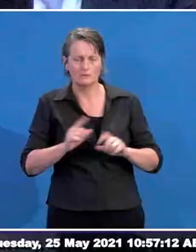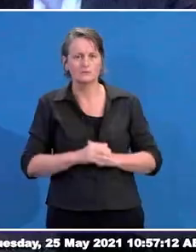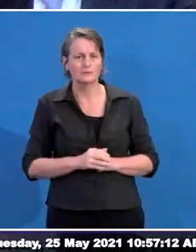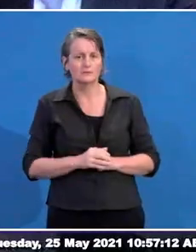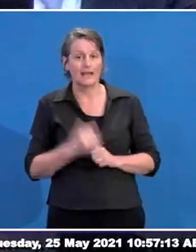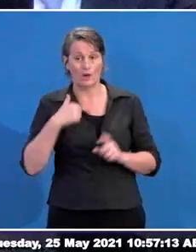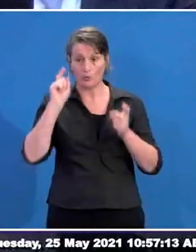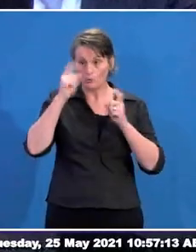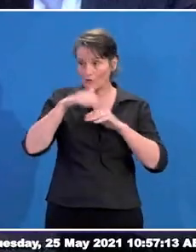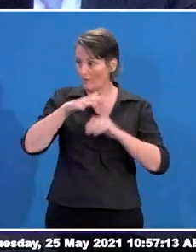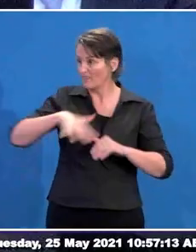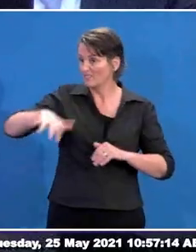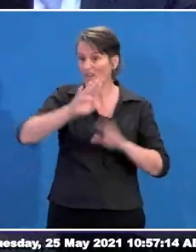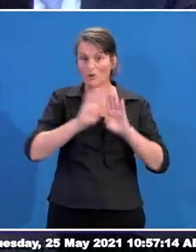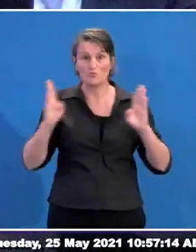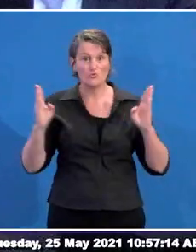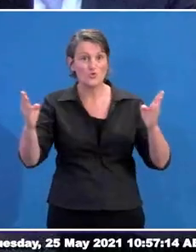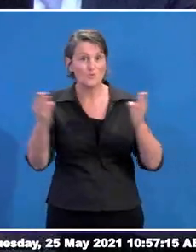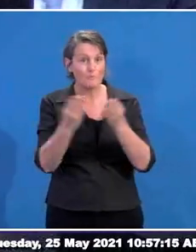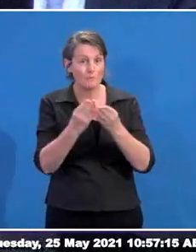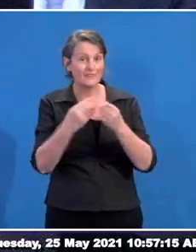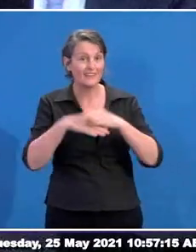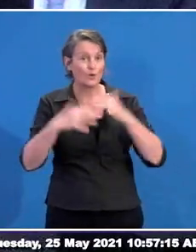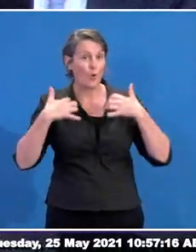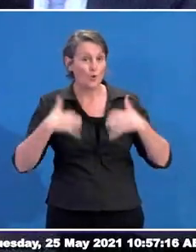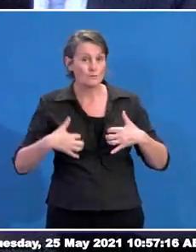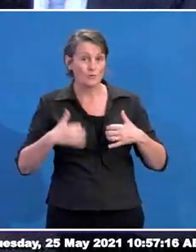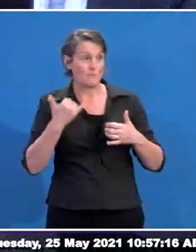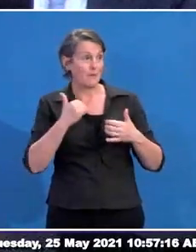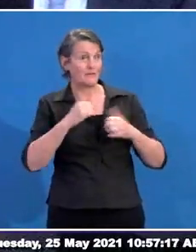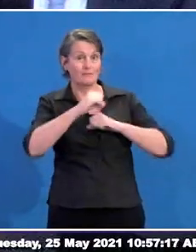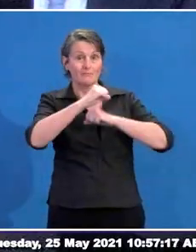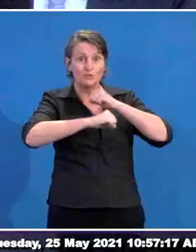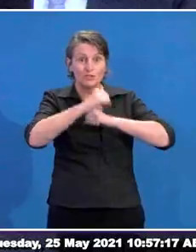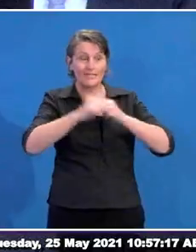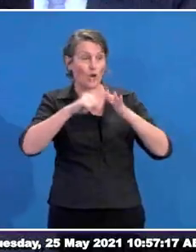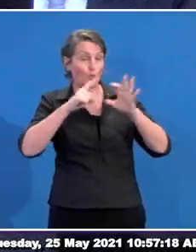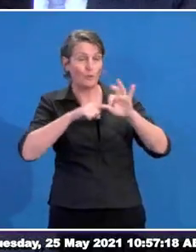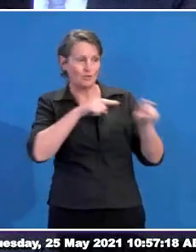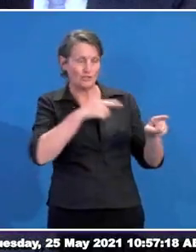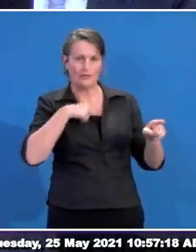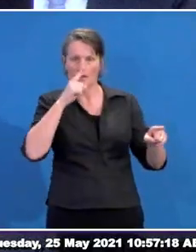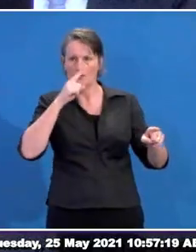So, you know, she could rip, you know, machinery off the wall and... jump in. ELIZA: Yeah, sorry.